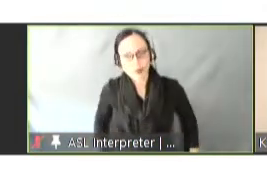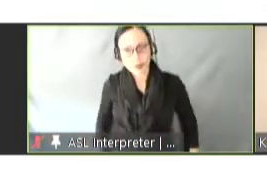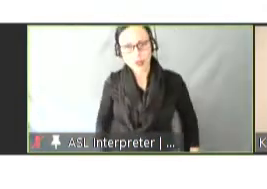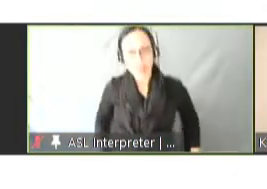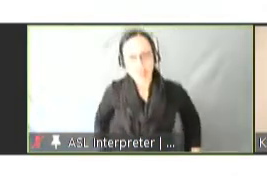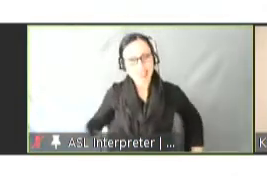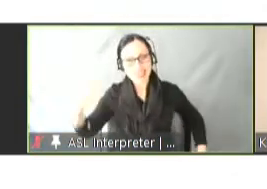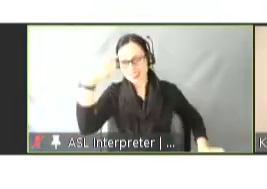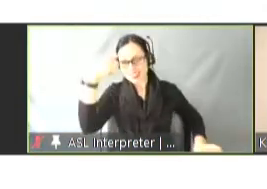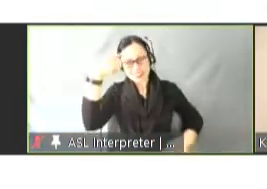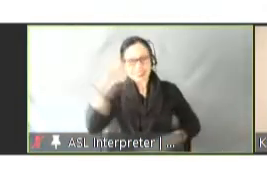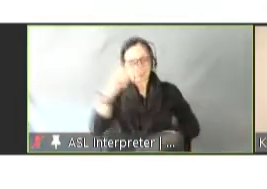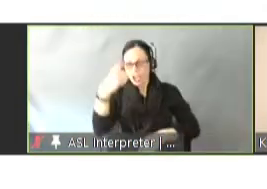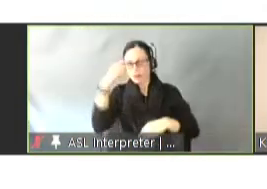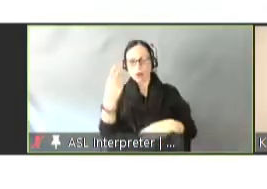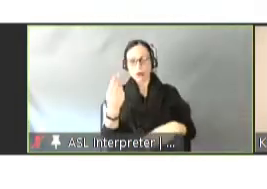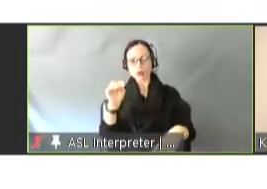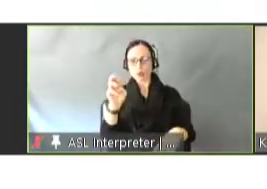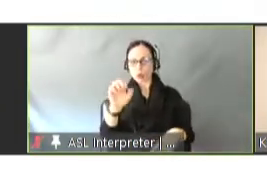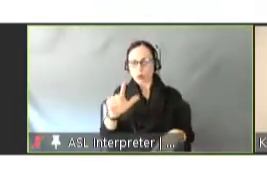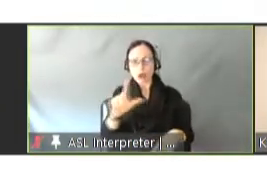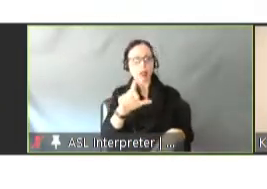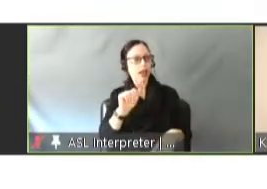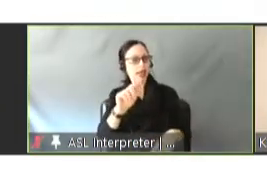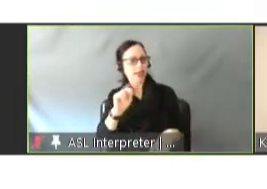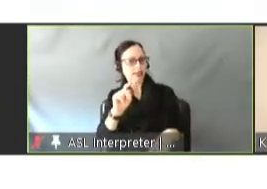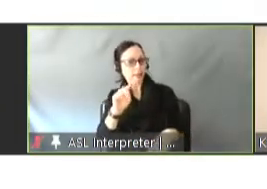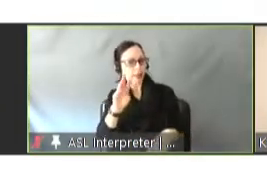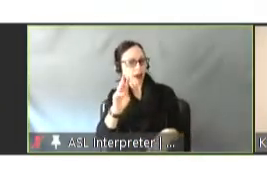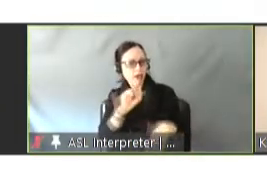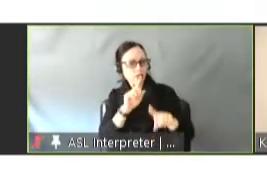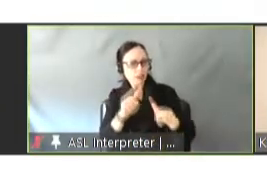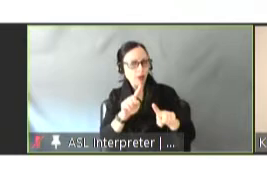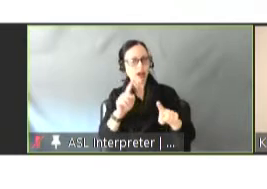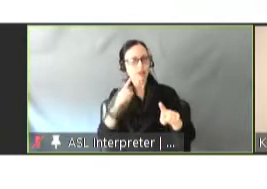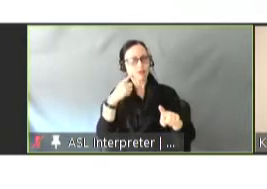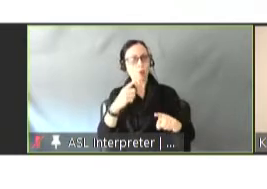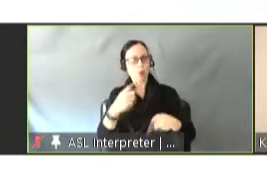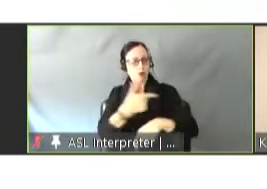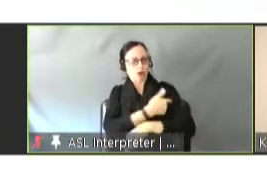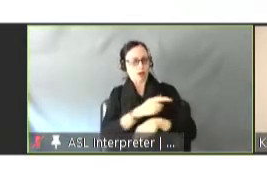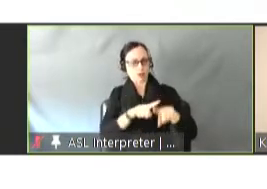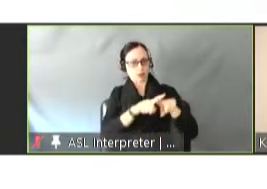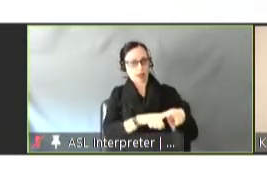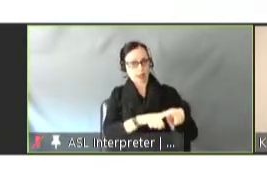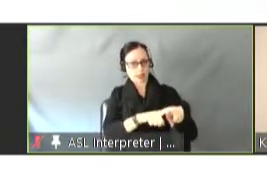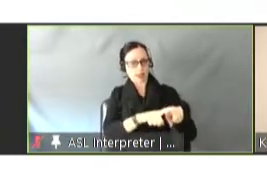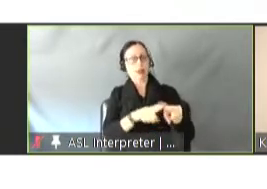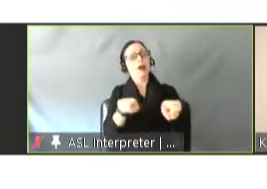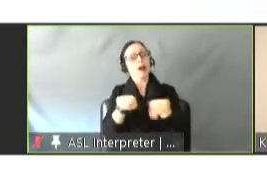the serum antibody responses that had this dose dependency, but then also, next,